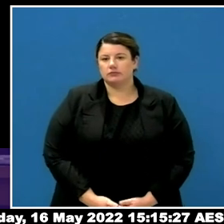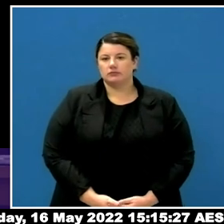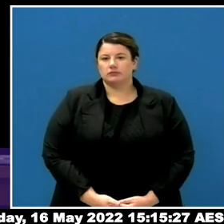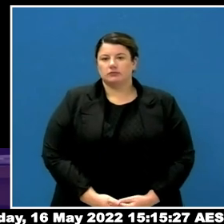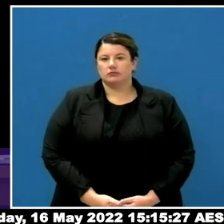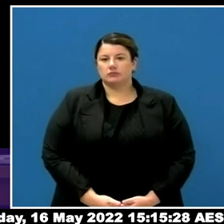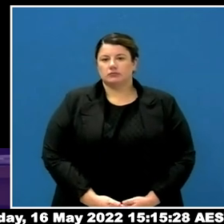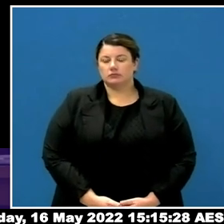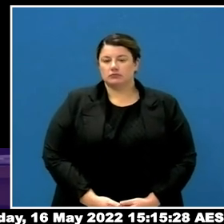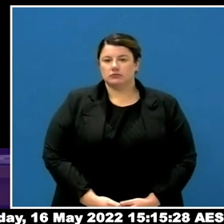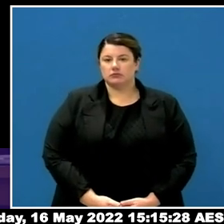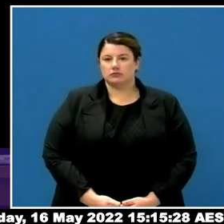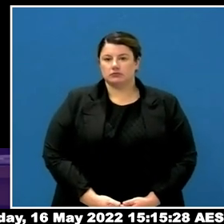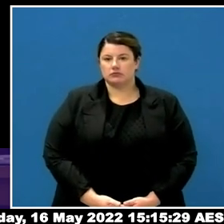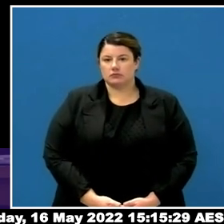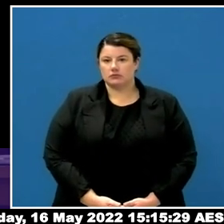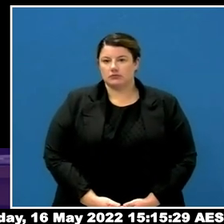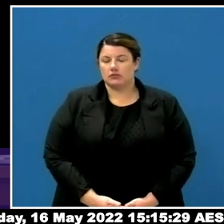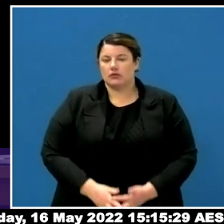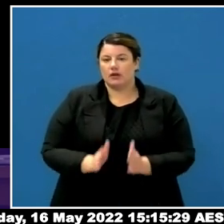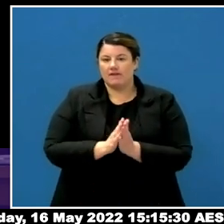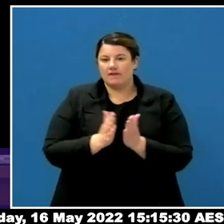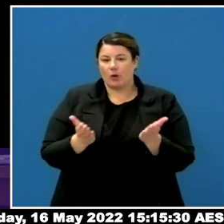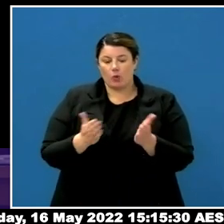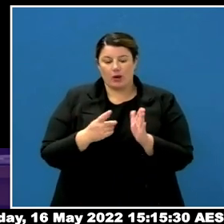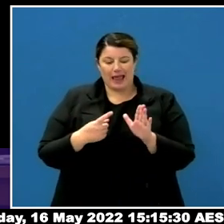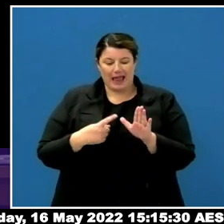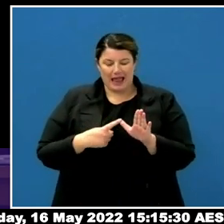hearing bundle A, tab 34, document ending in 0997.